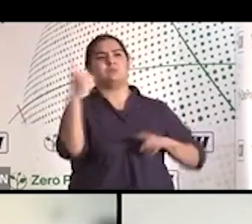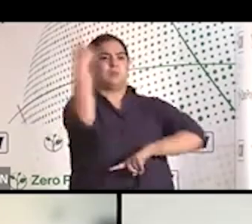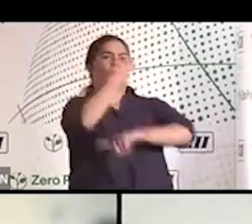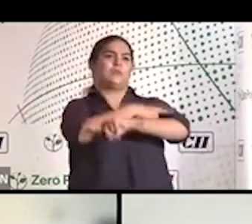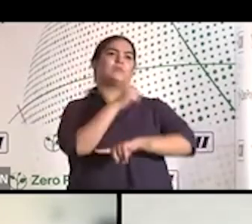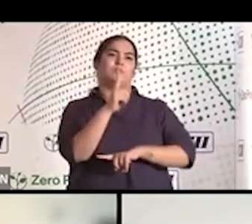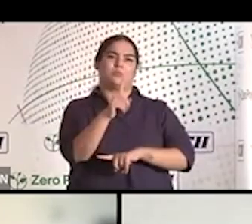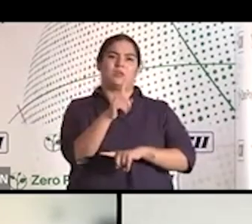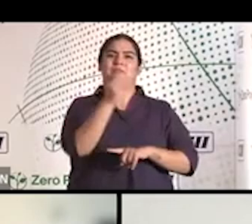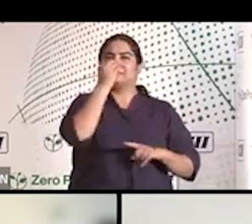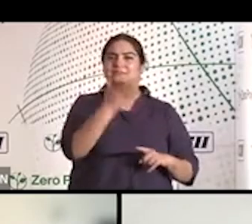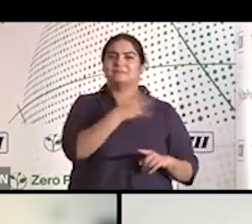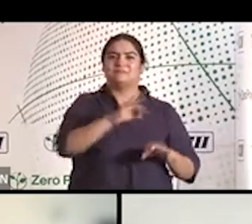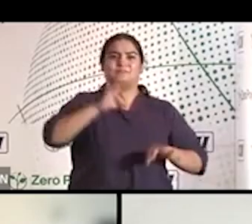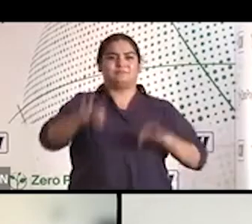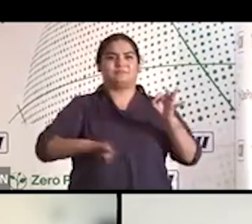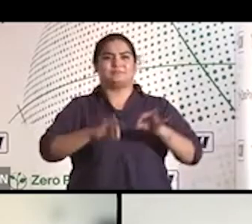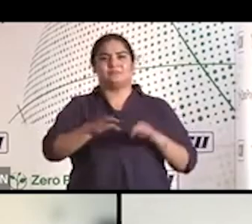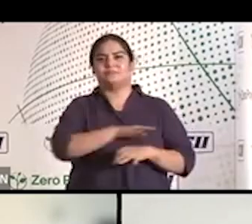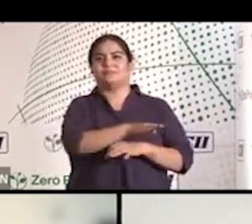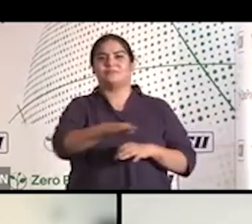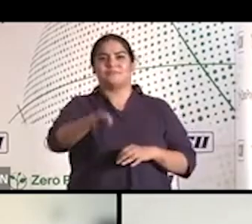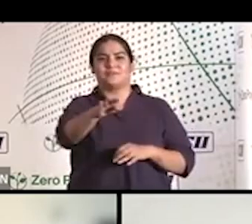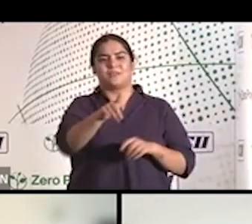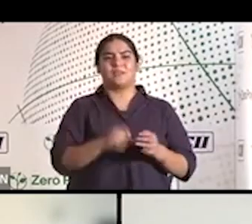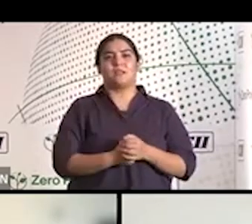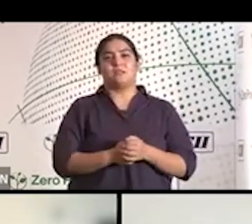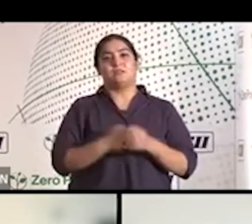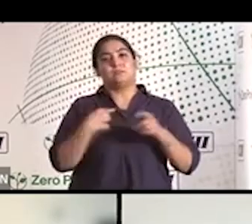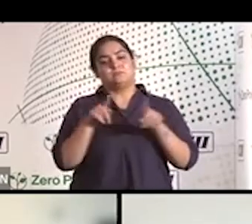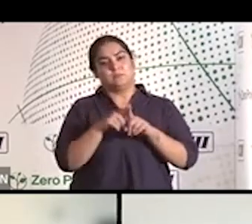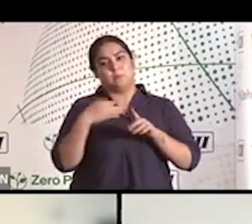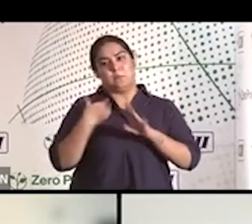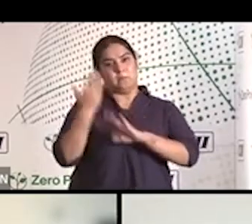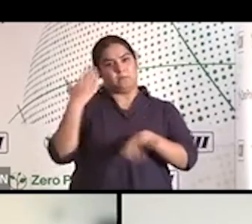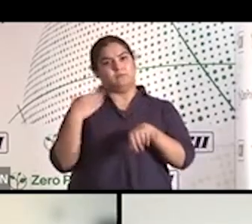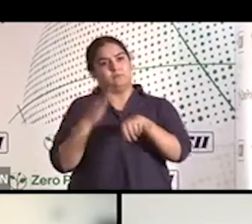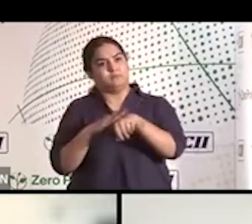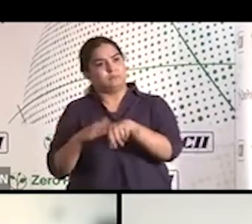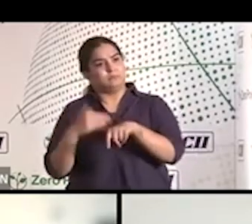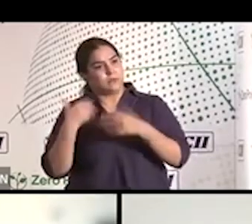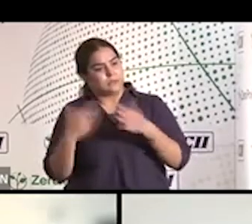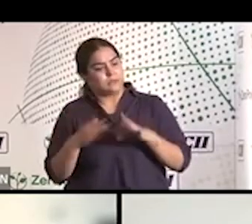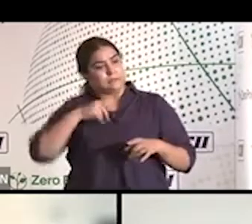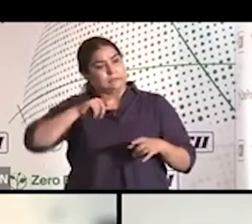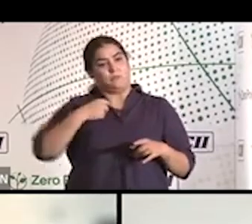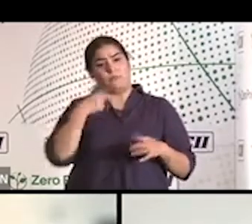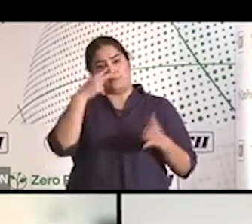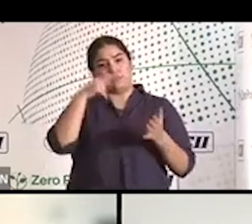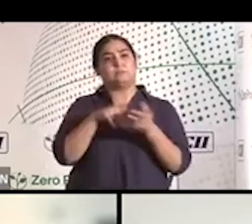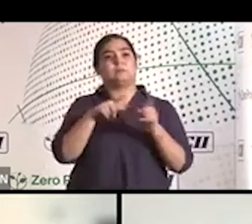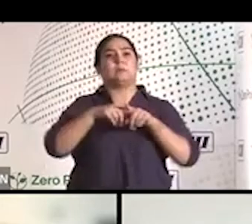But with this, so we have done this and we are likely bring in this solution also to the market.